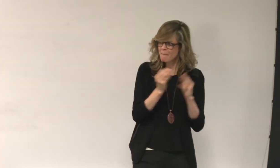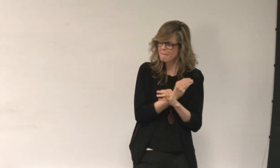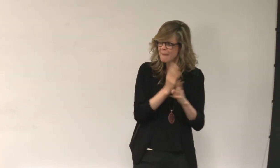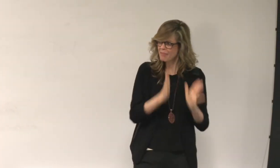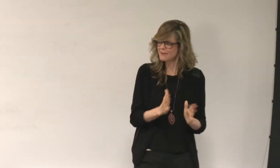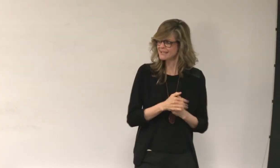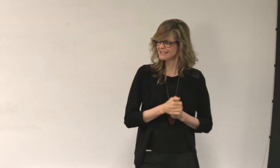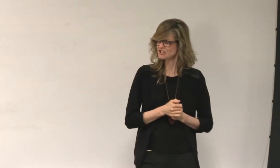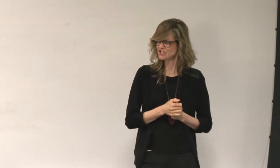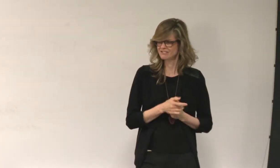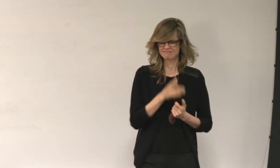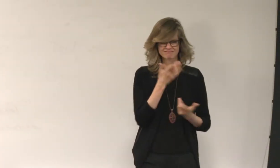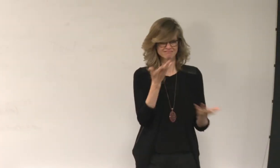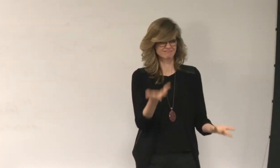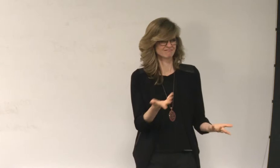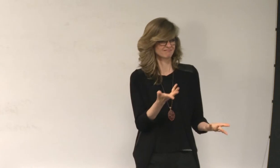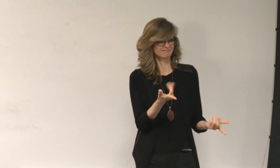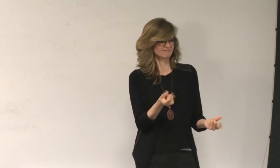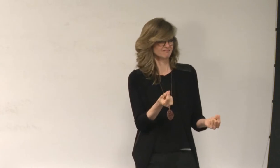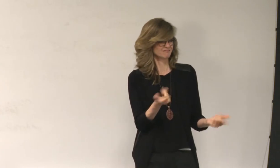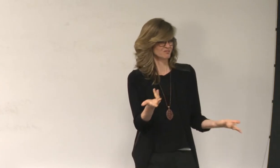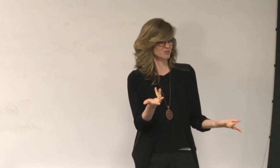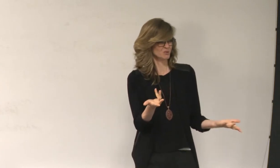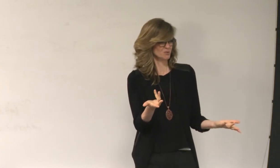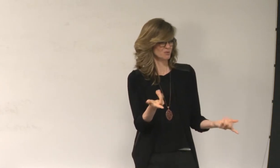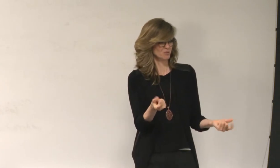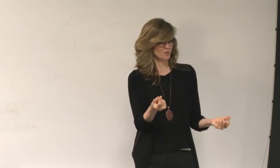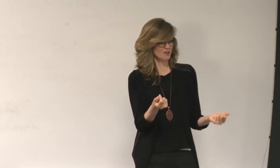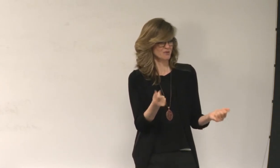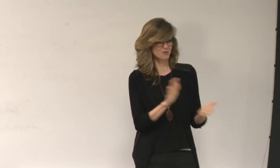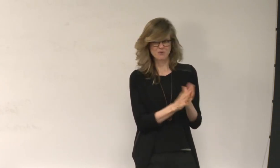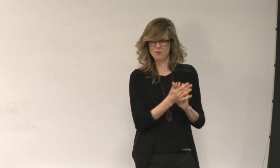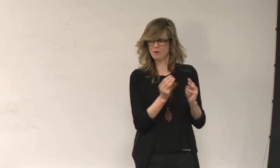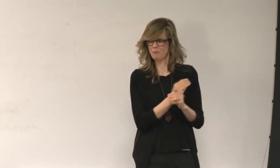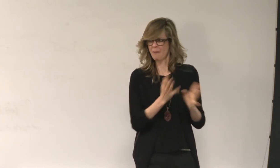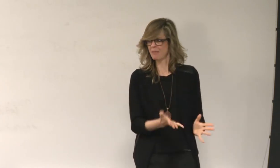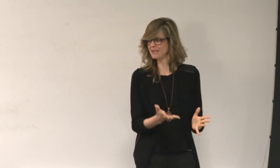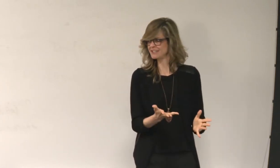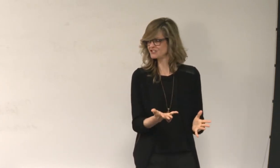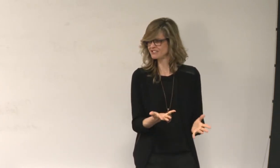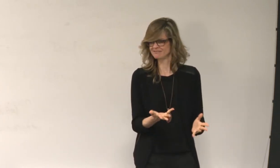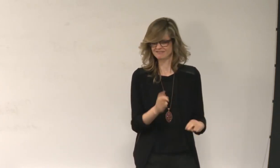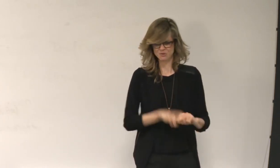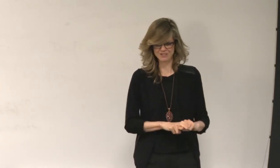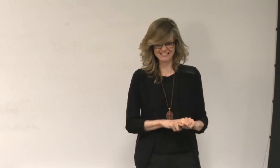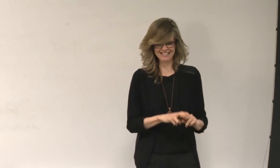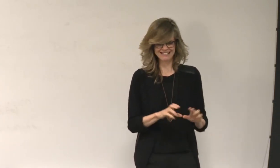BUT I WASN'T SURE IF I WANTED TO BECOME A MATHEMATICIAN, BECAUSE WHAT CAN YOU DO IF YOU BECOME A MATHEMATICIAN?